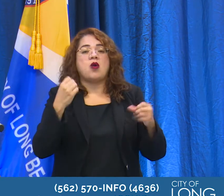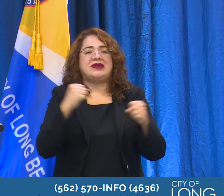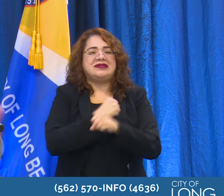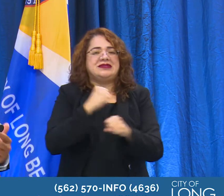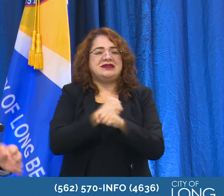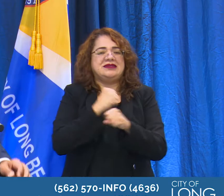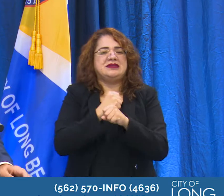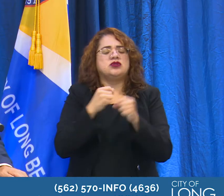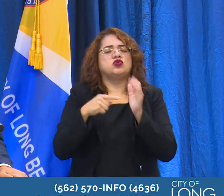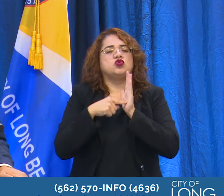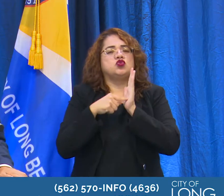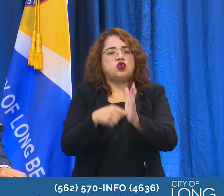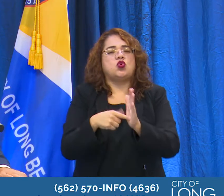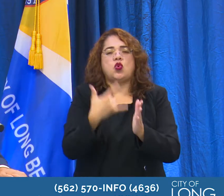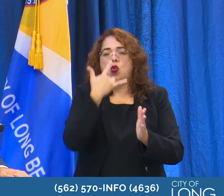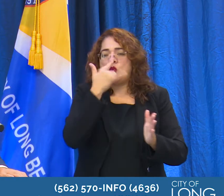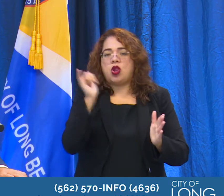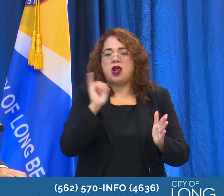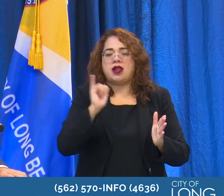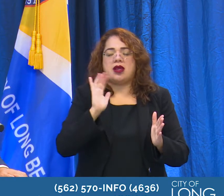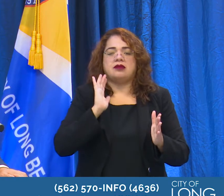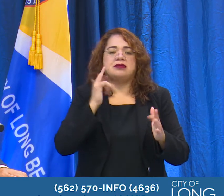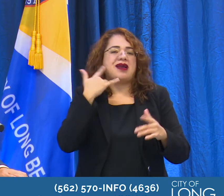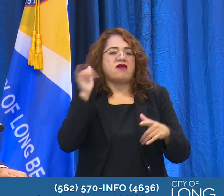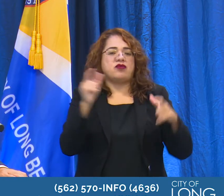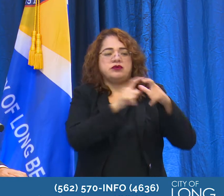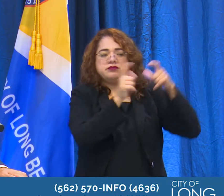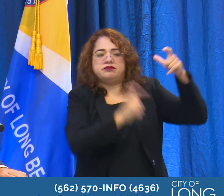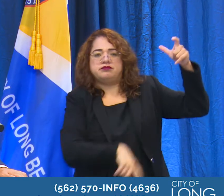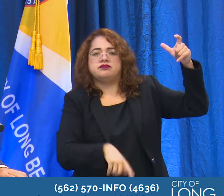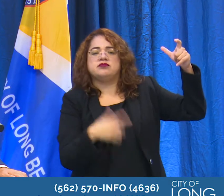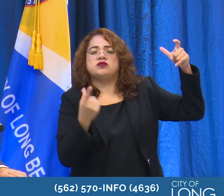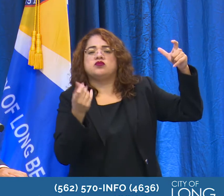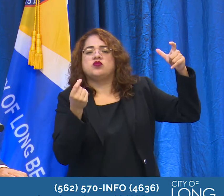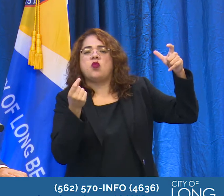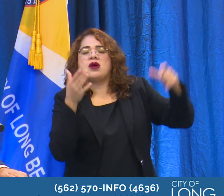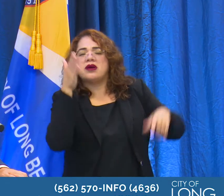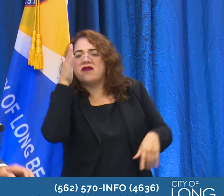asking a lot of questions about what's the future of small